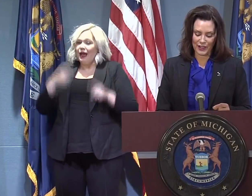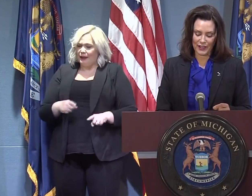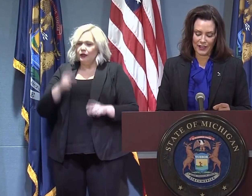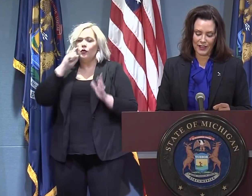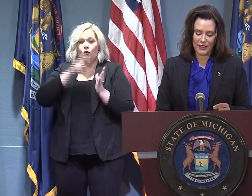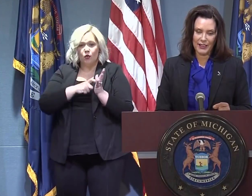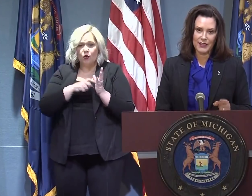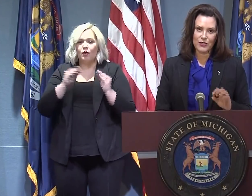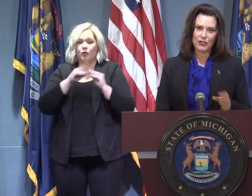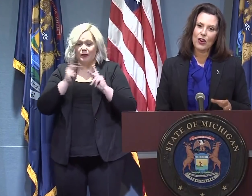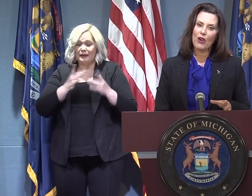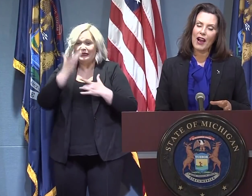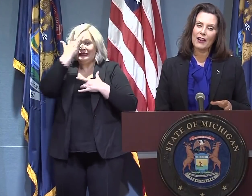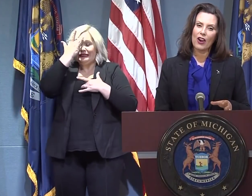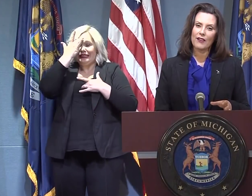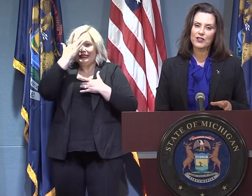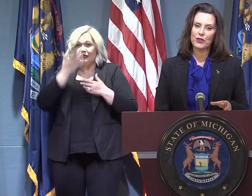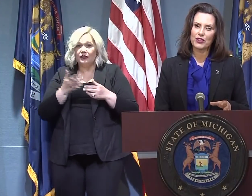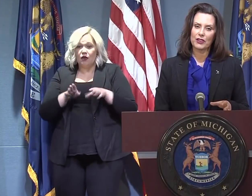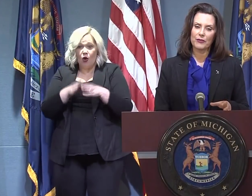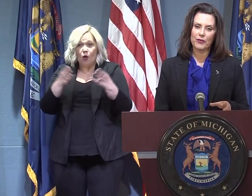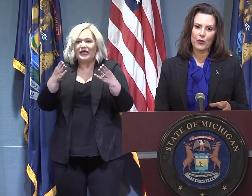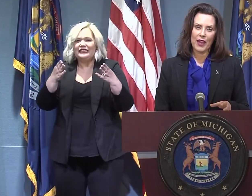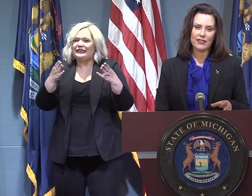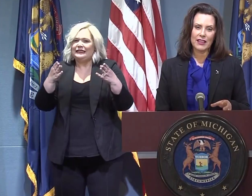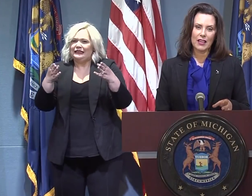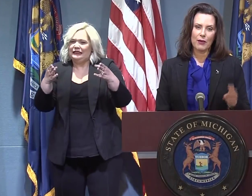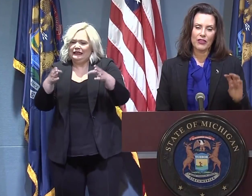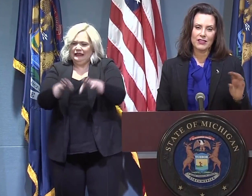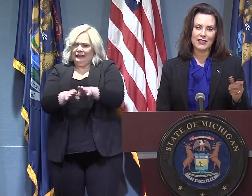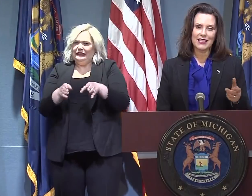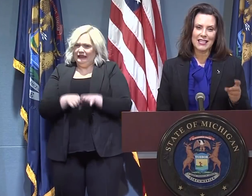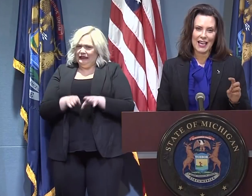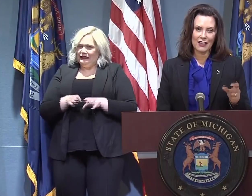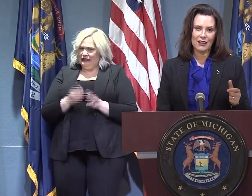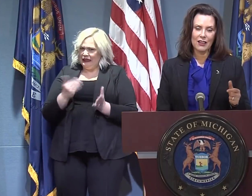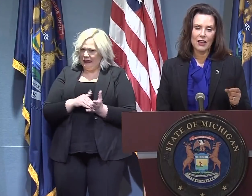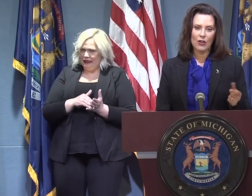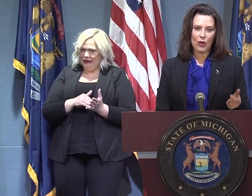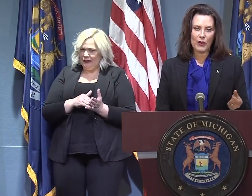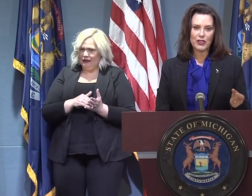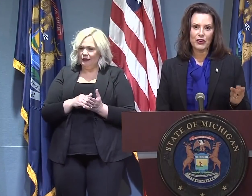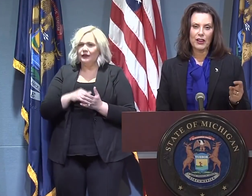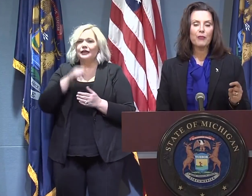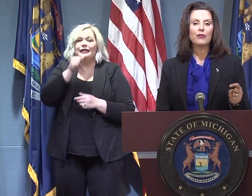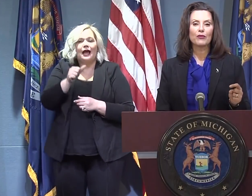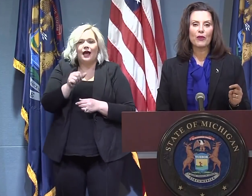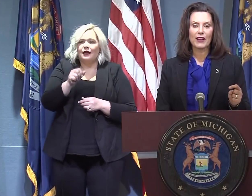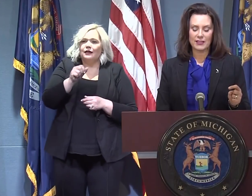NEED TO MOVE A LITTLE SLOWER F. WE SEE A SECOND WAVE COMING WE WILL STEP BACK WHEN THAT IS NECESSARY THERE.